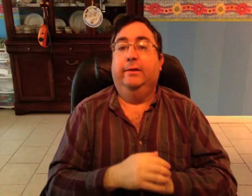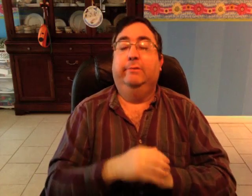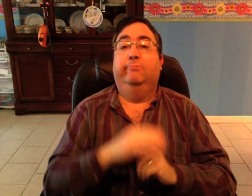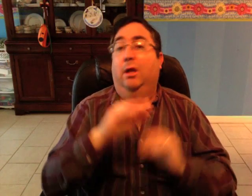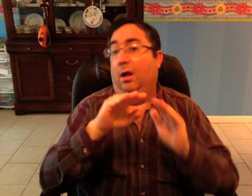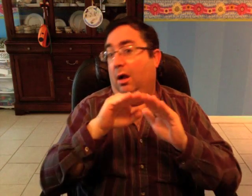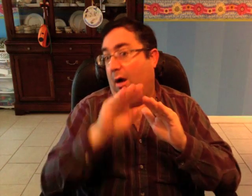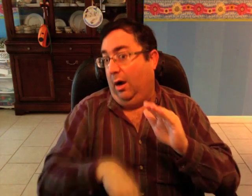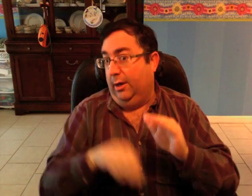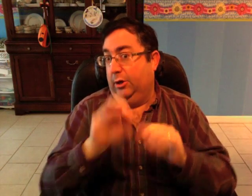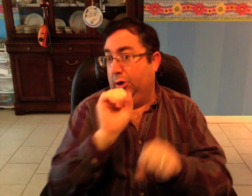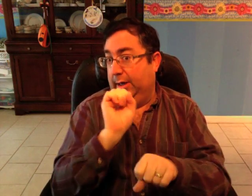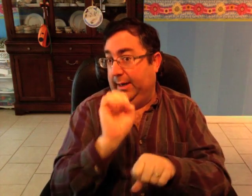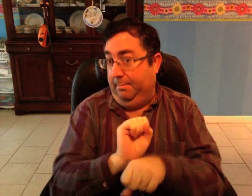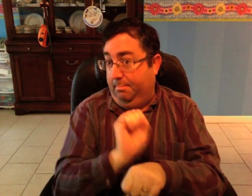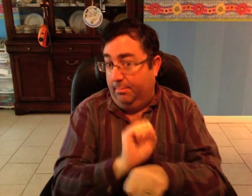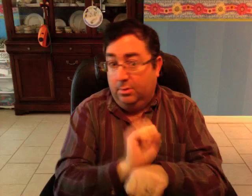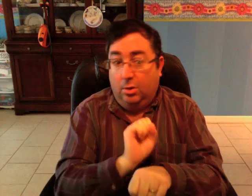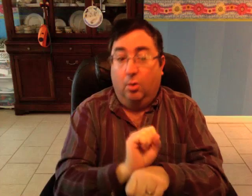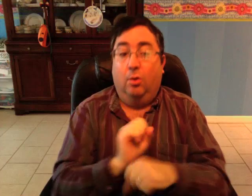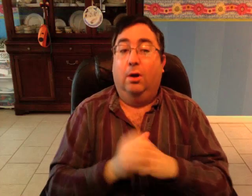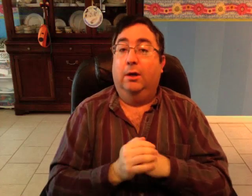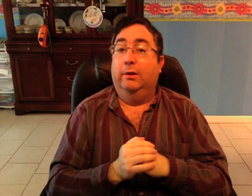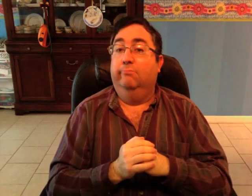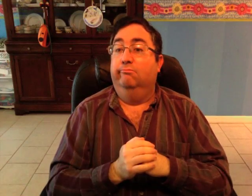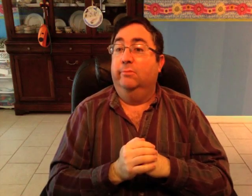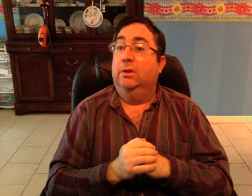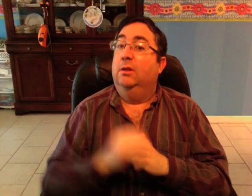and underemployed.